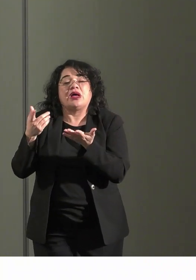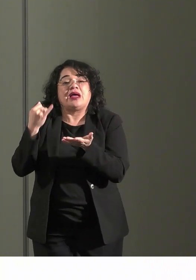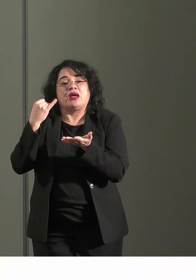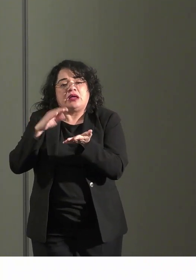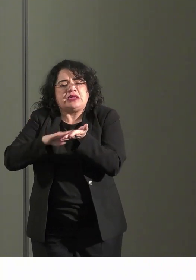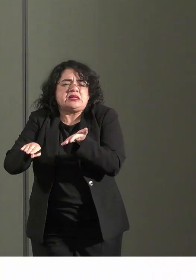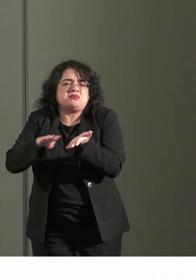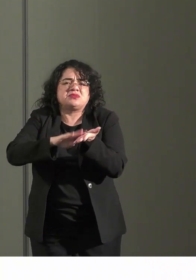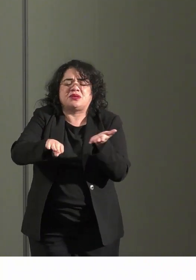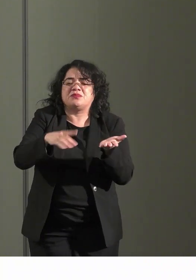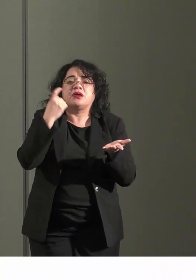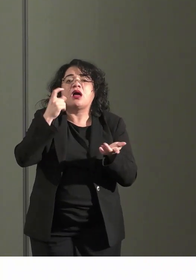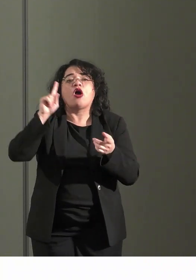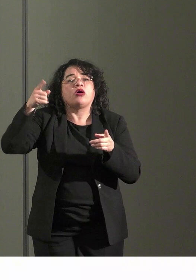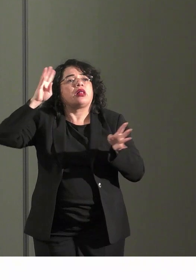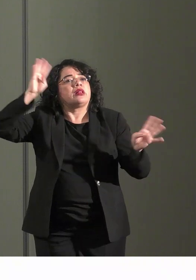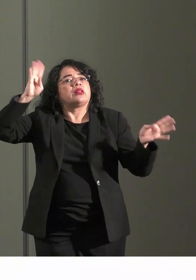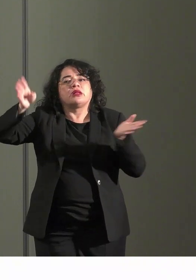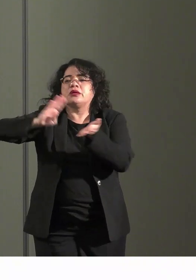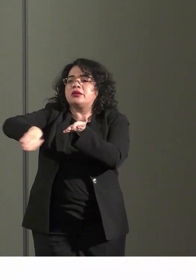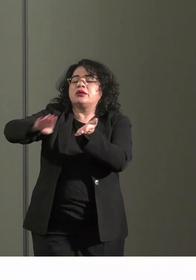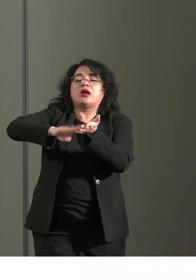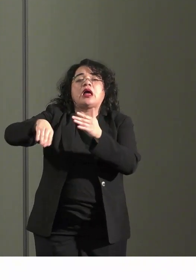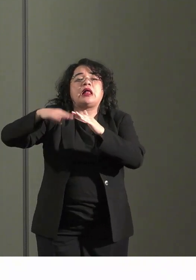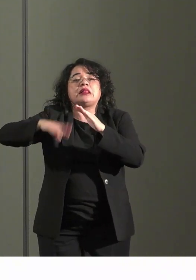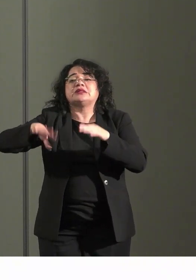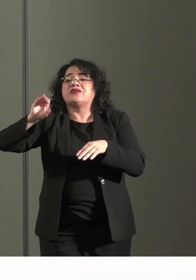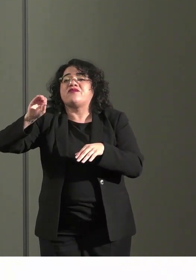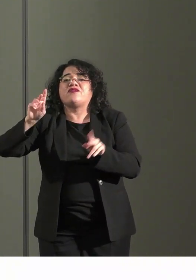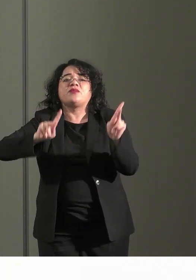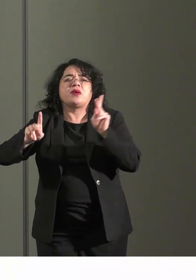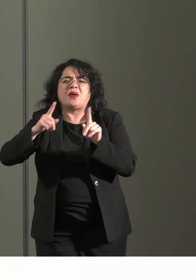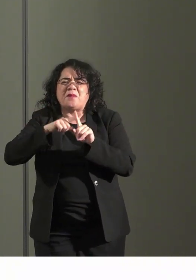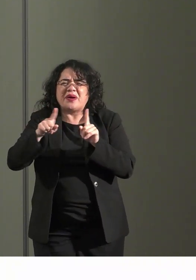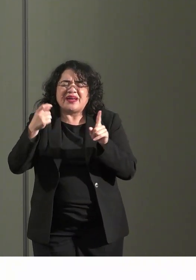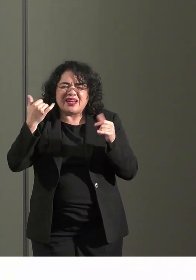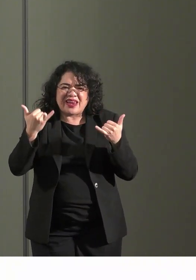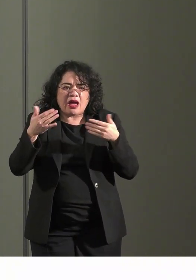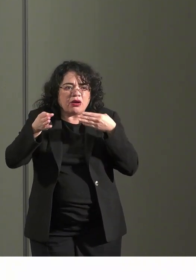will not exempt them because they are less than 50 people they could not walk in the door has no